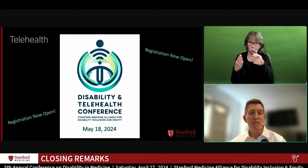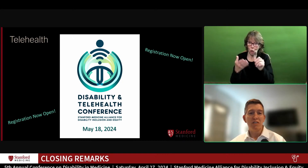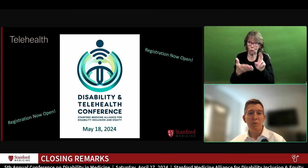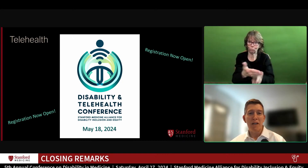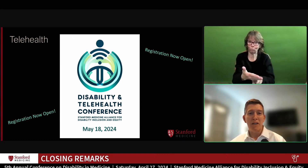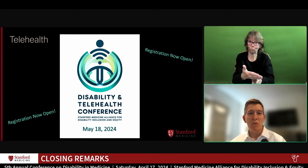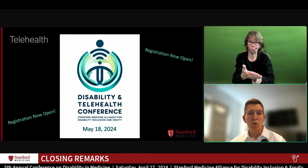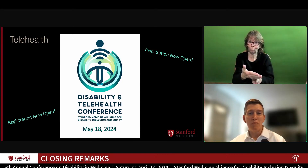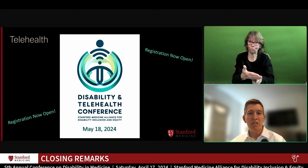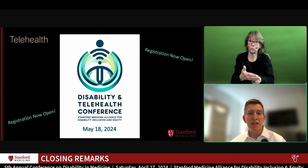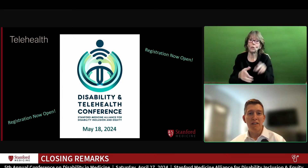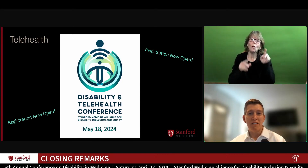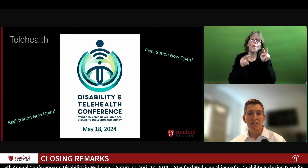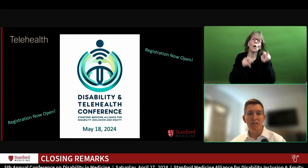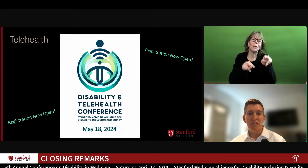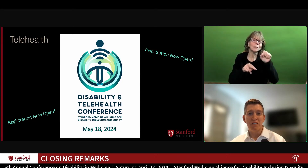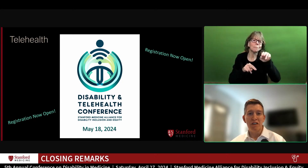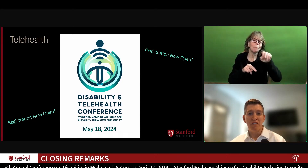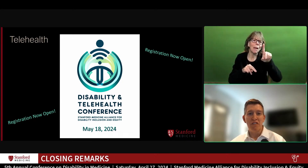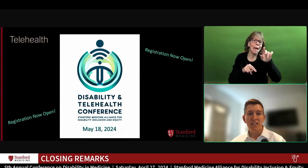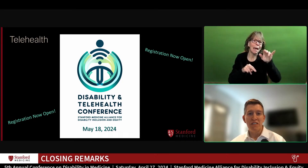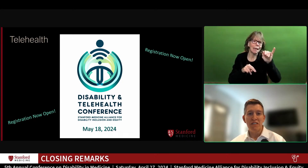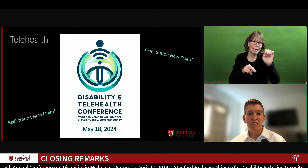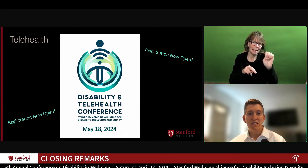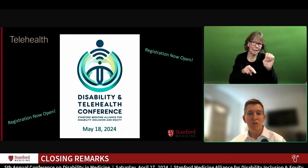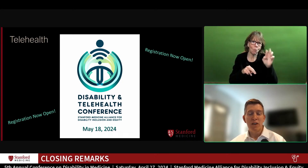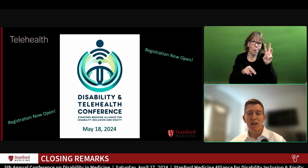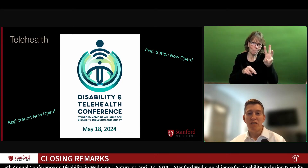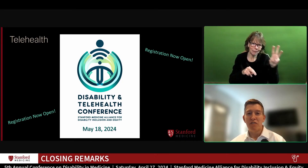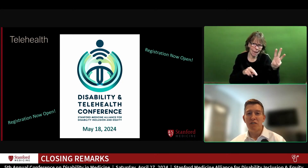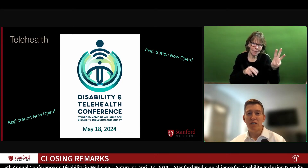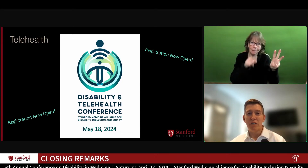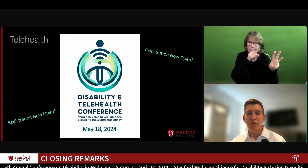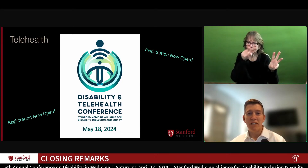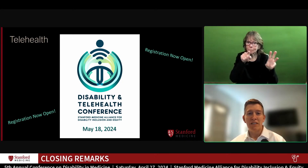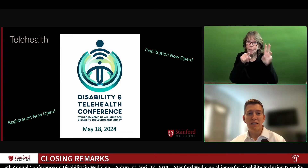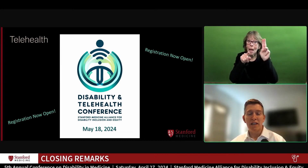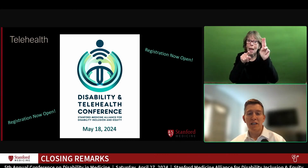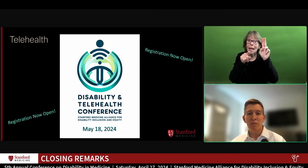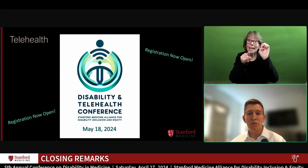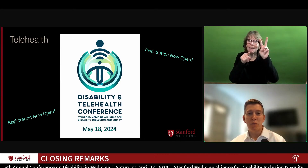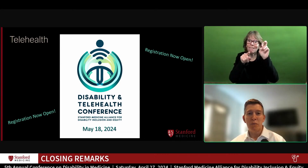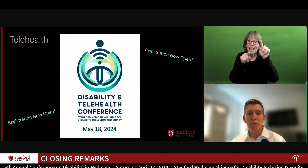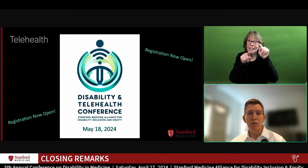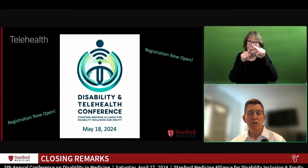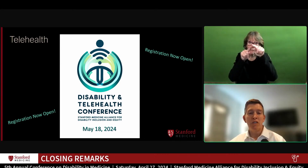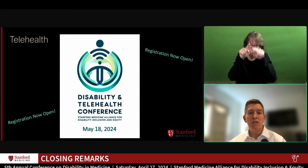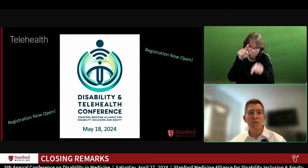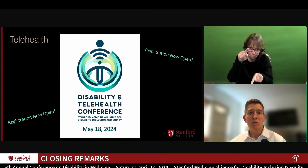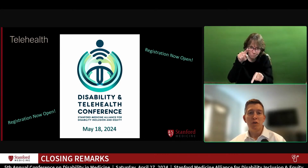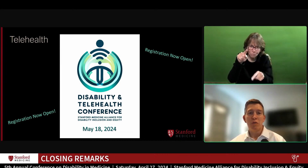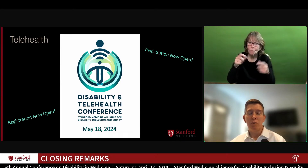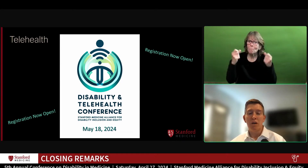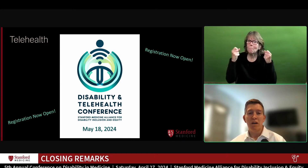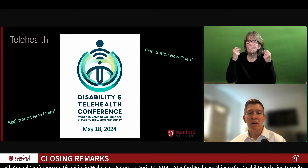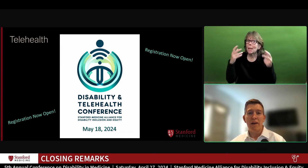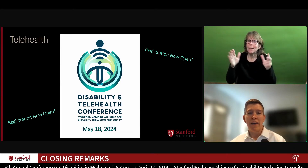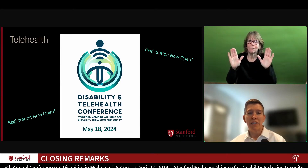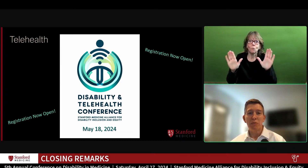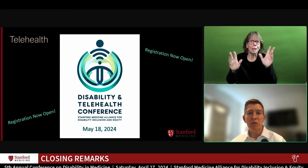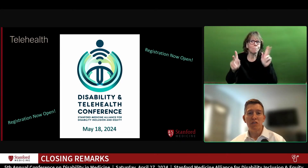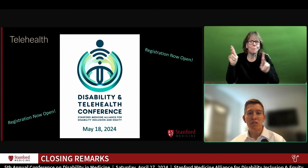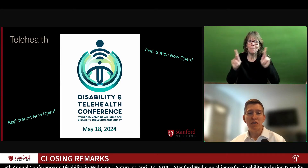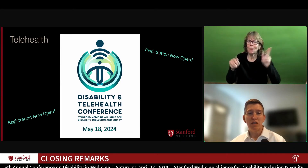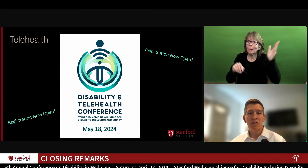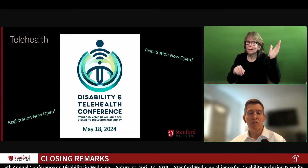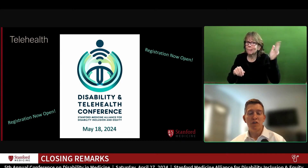the SMADIE website under Events. We have an amazing lineup of people from experts